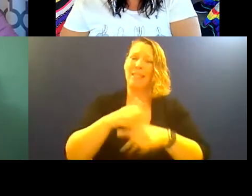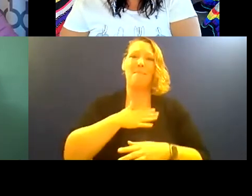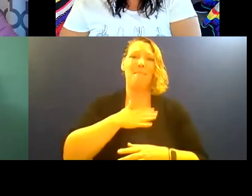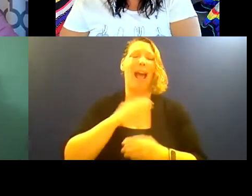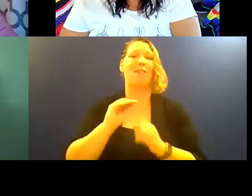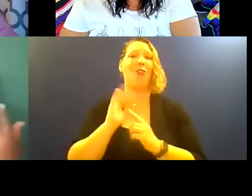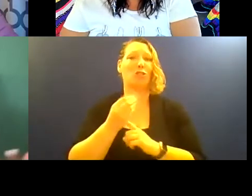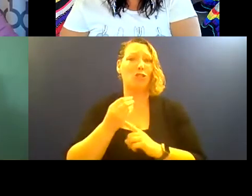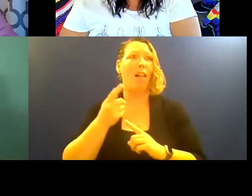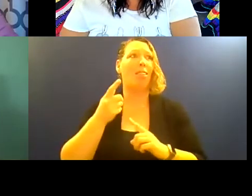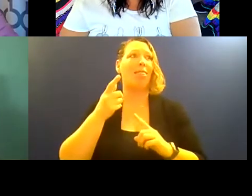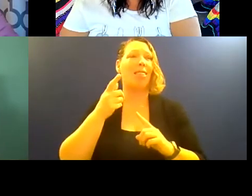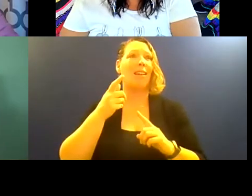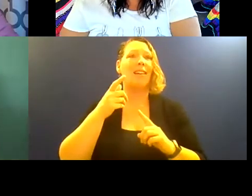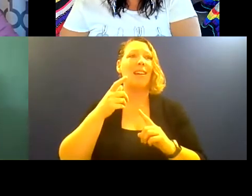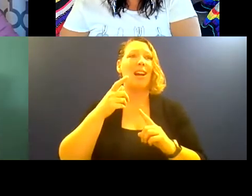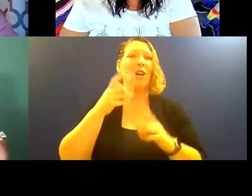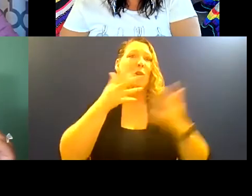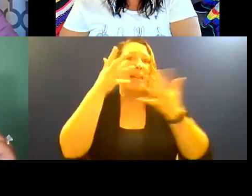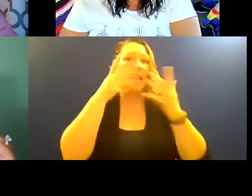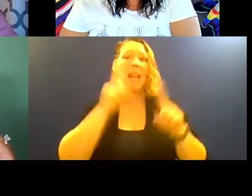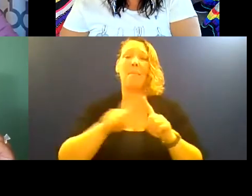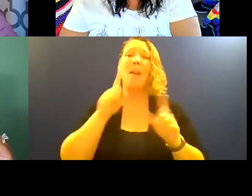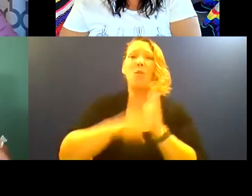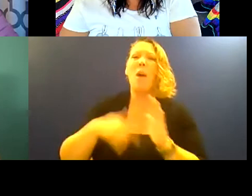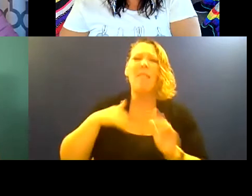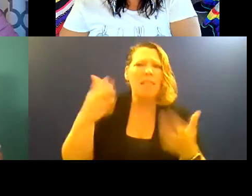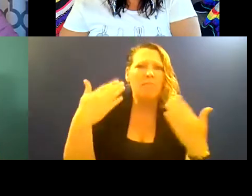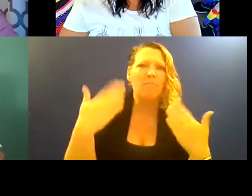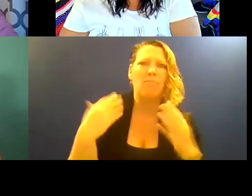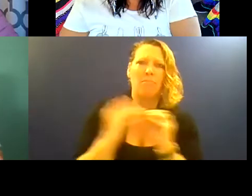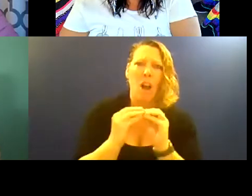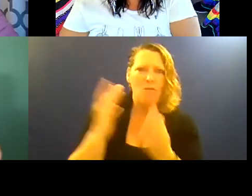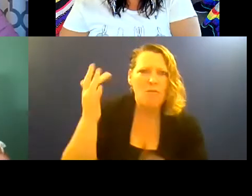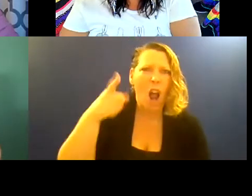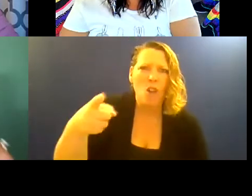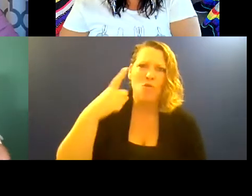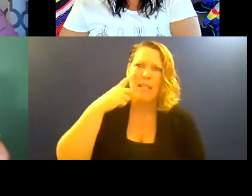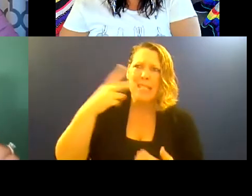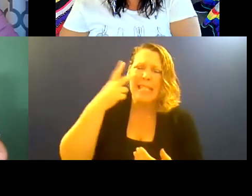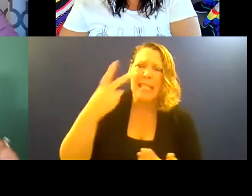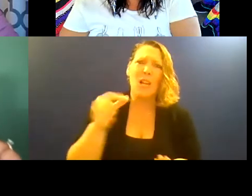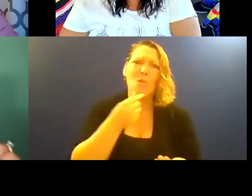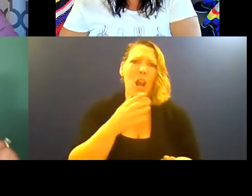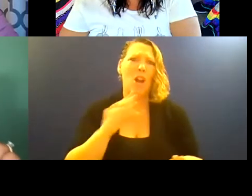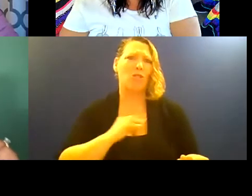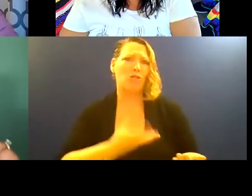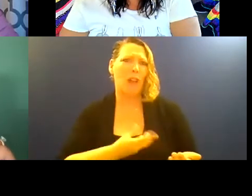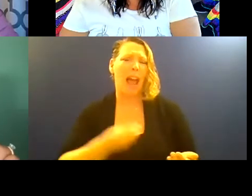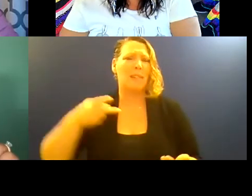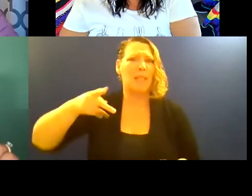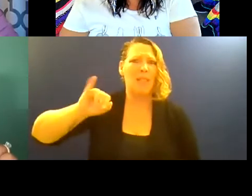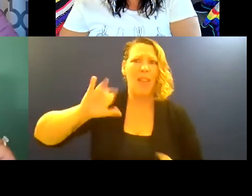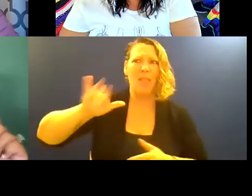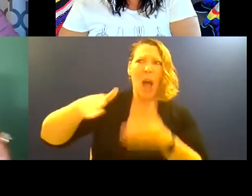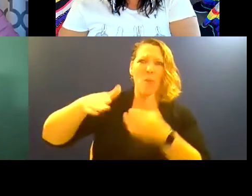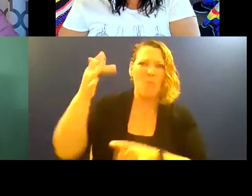humility" and you know instead in that research we're like, "Well let's dig into that more like why do you view queer and trans Pacific Islanders in this way?"